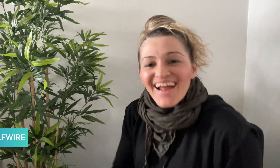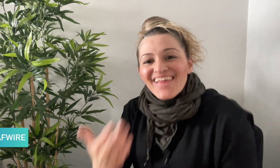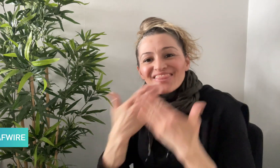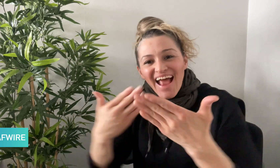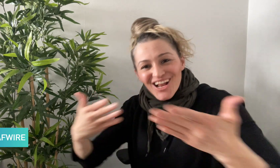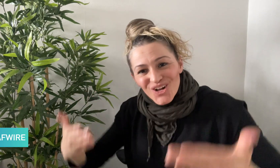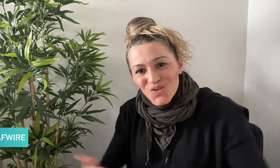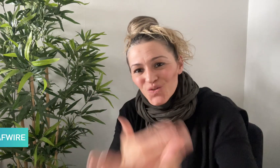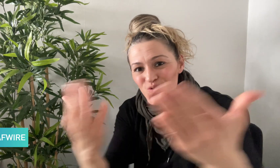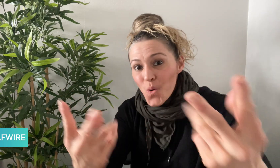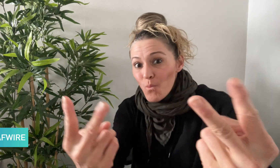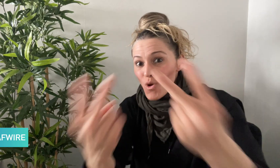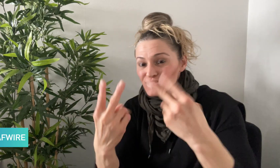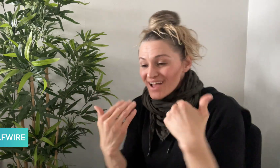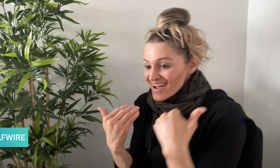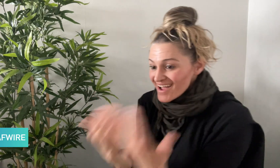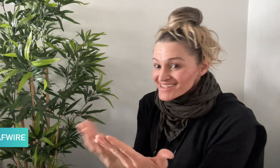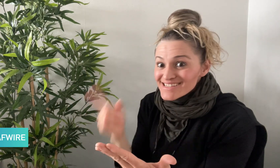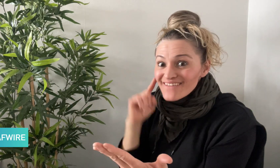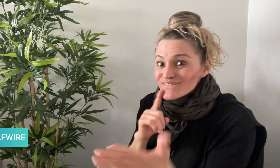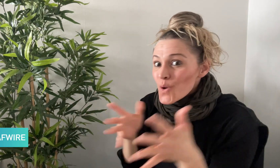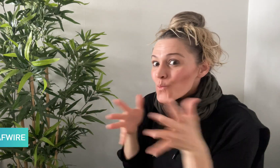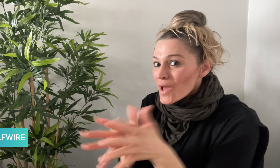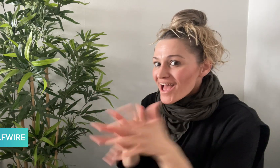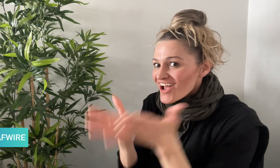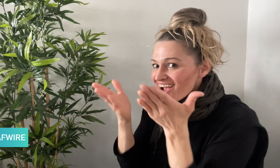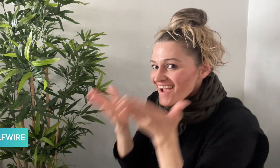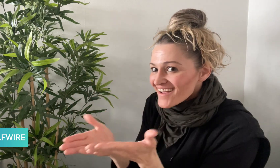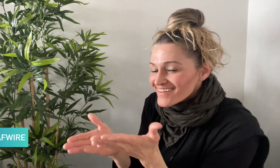Thank you for watching DeafWire!